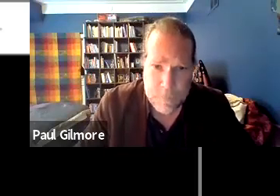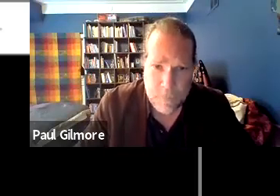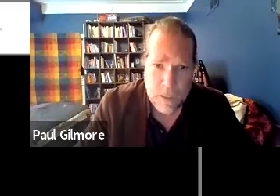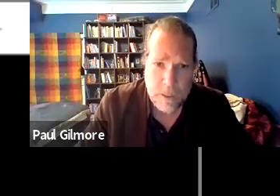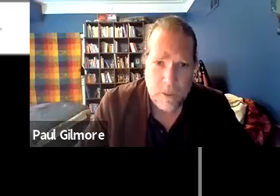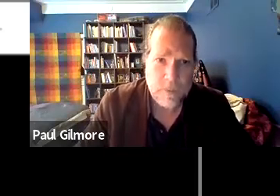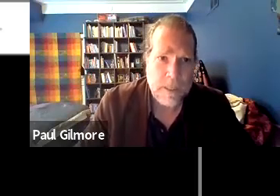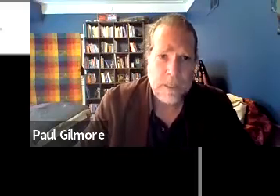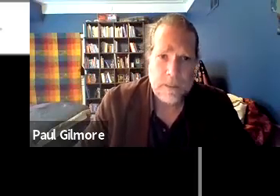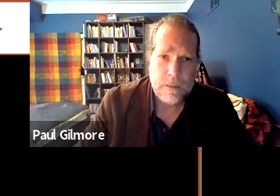You know,